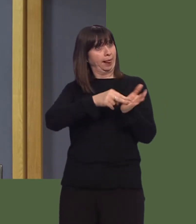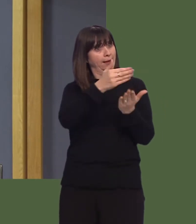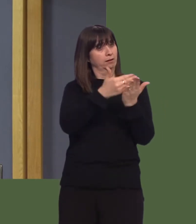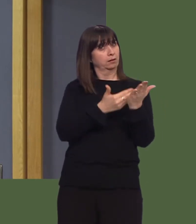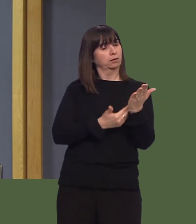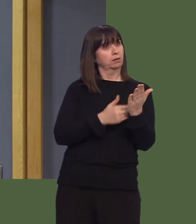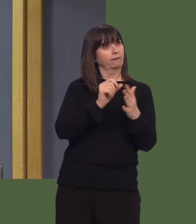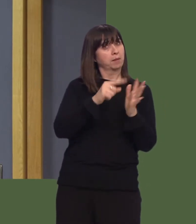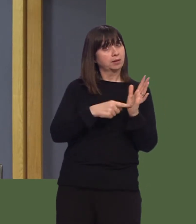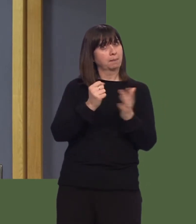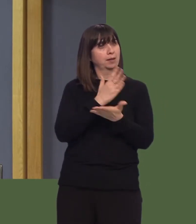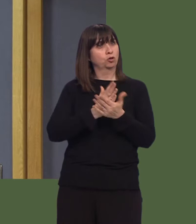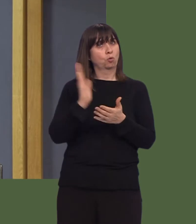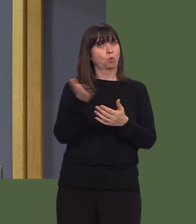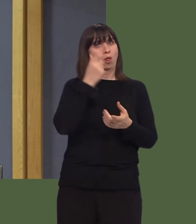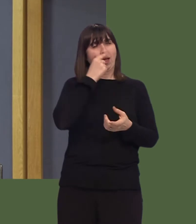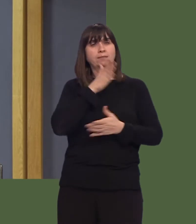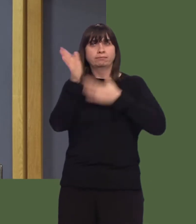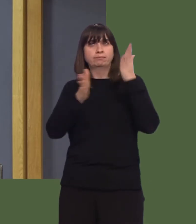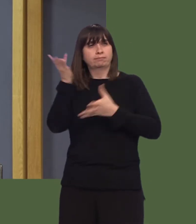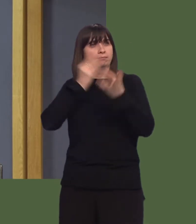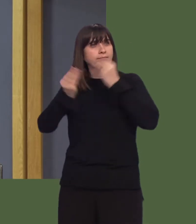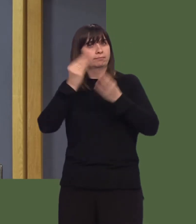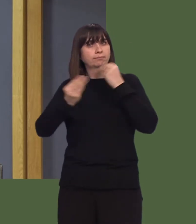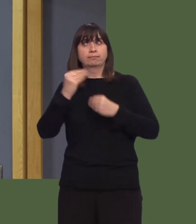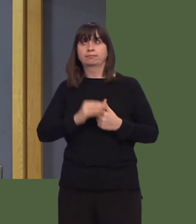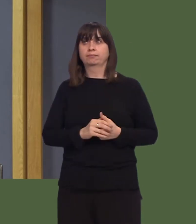can ensure that all adults have the access they'll increasingly need in years to come to lifelong learning?